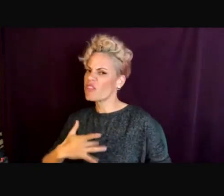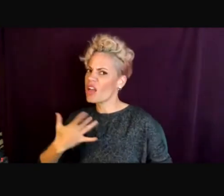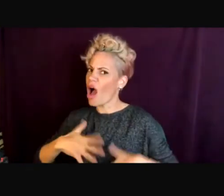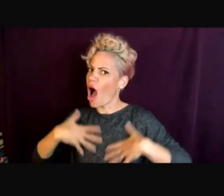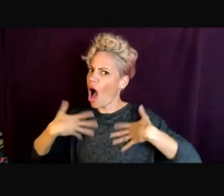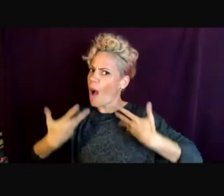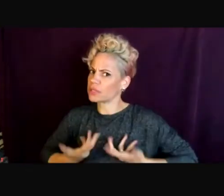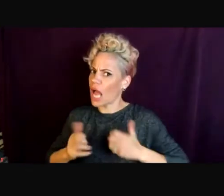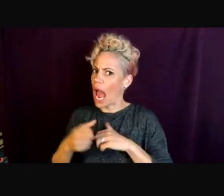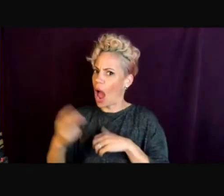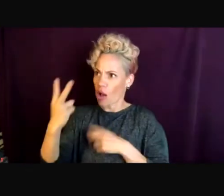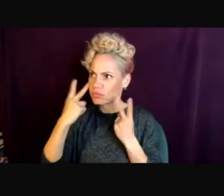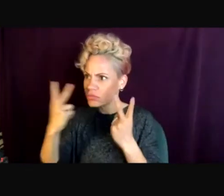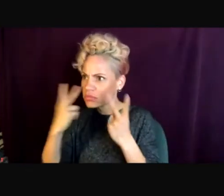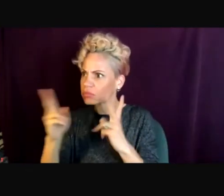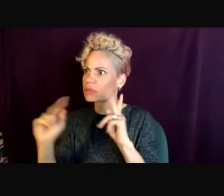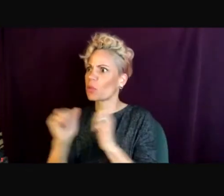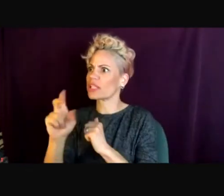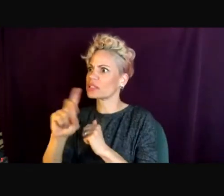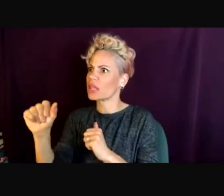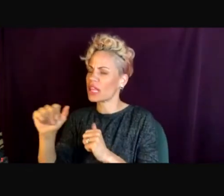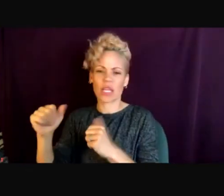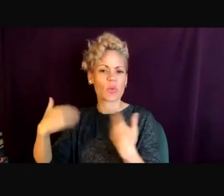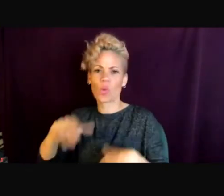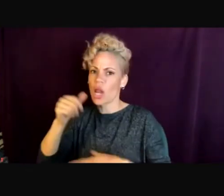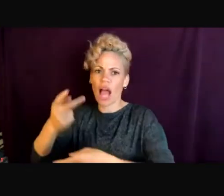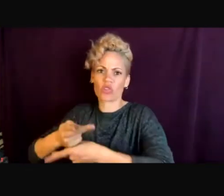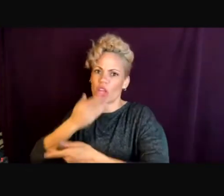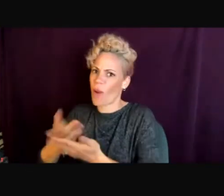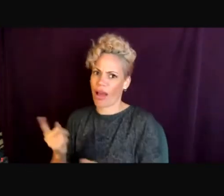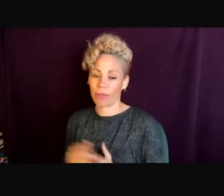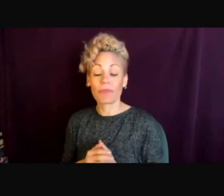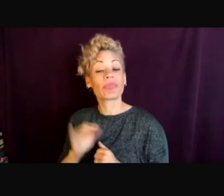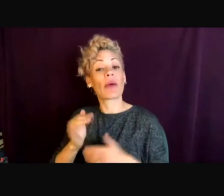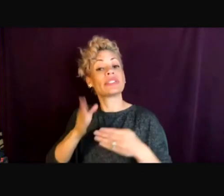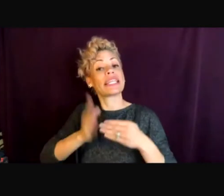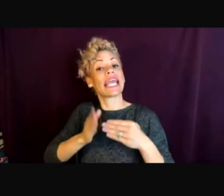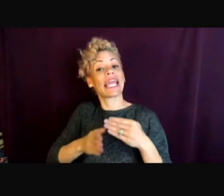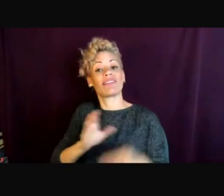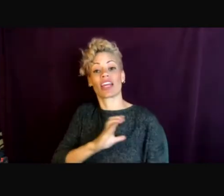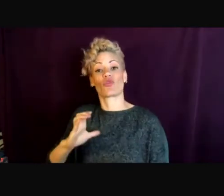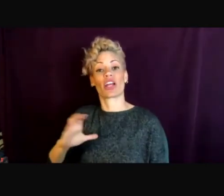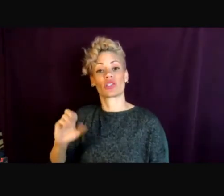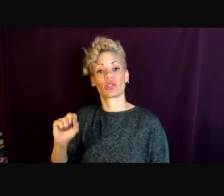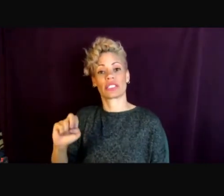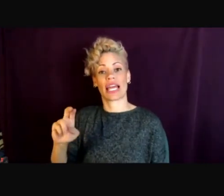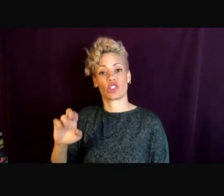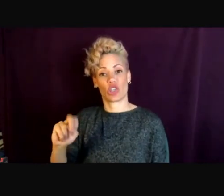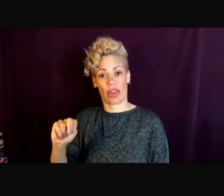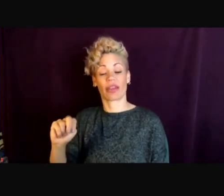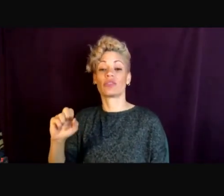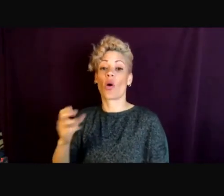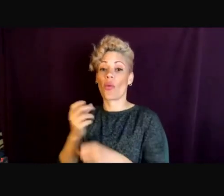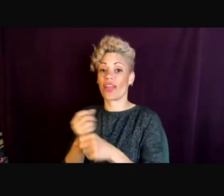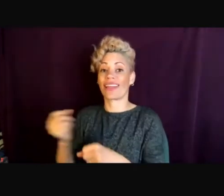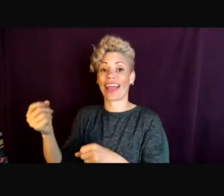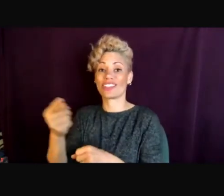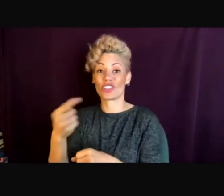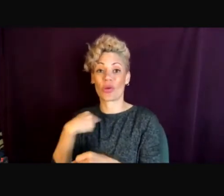This was at the end of the congressional session. So then the next year we had to re-introduce it.